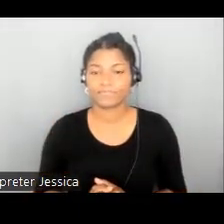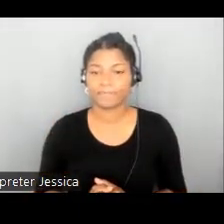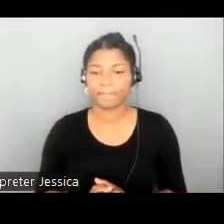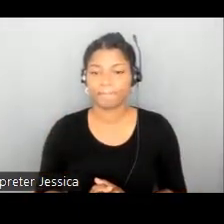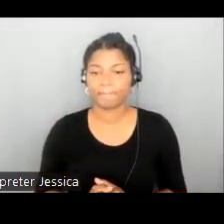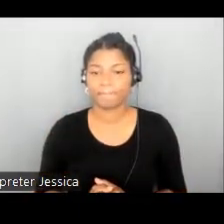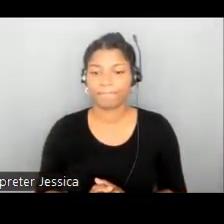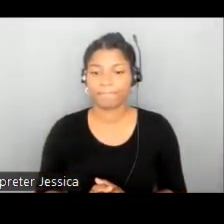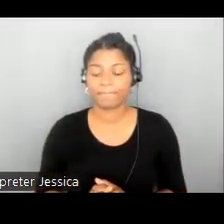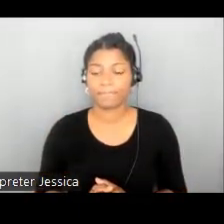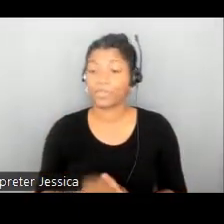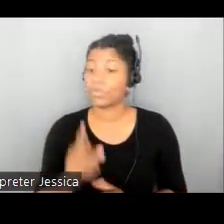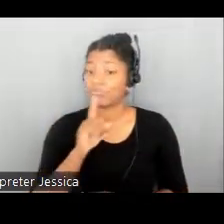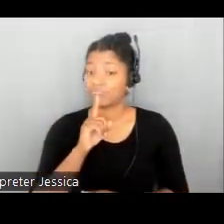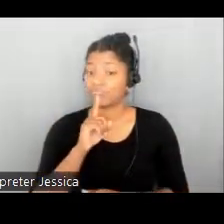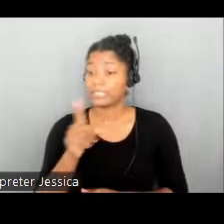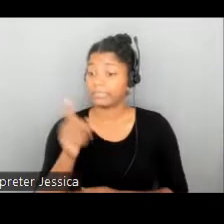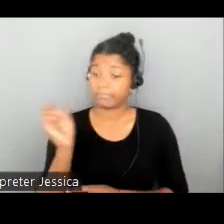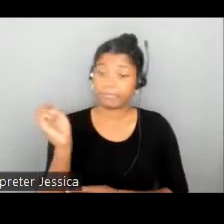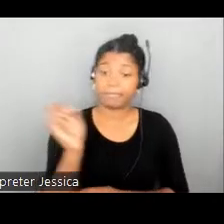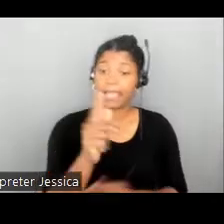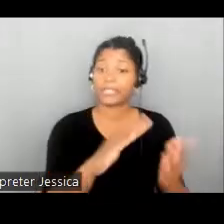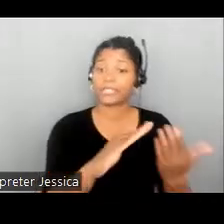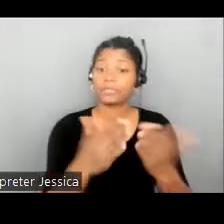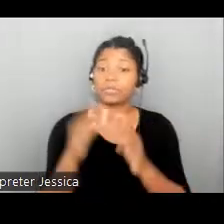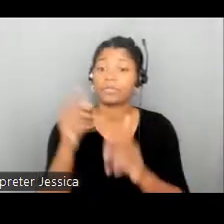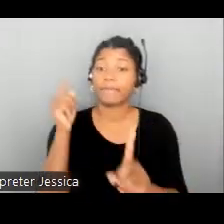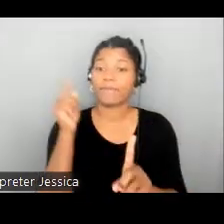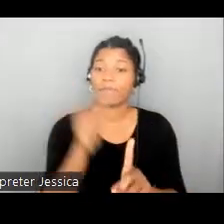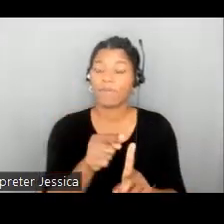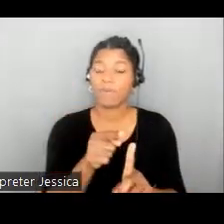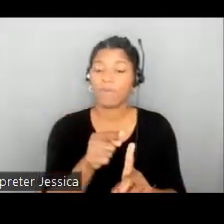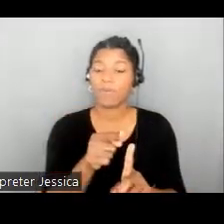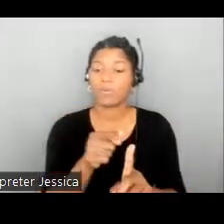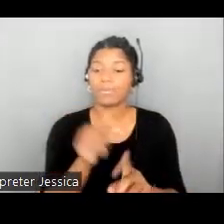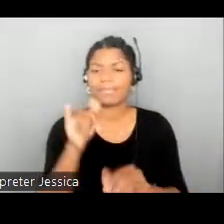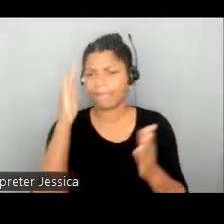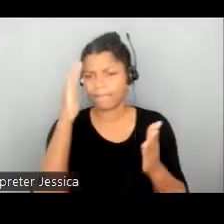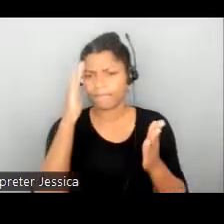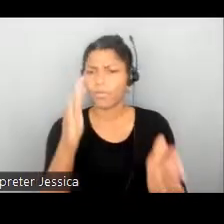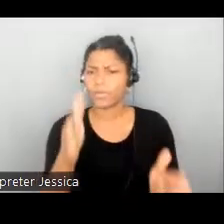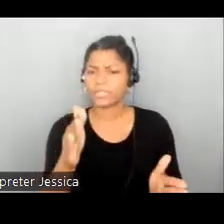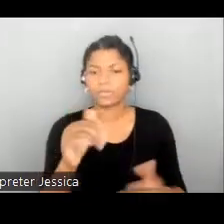So for our Return to Community initiative goals, this is focused on non-Medicaid consumers